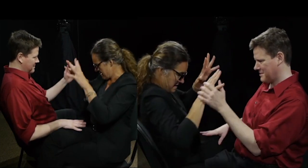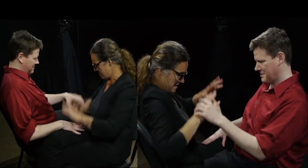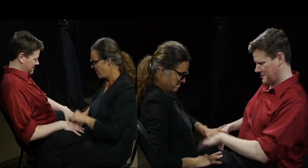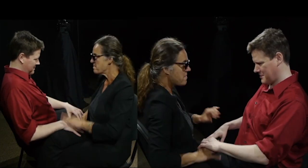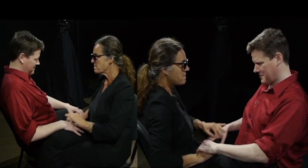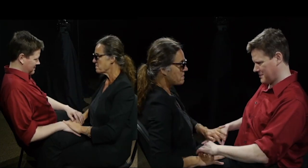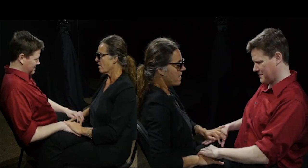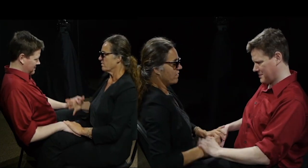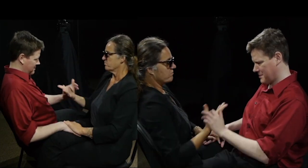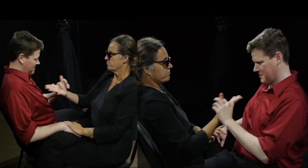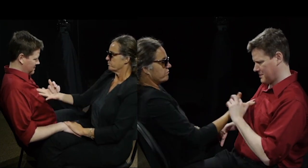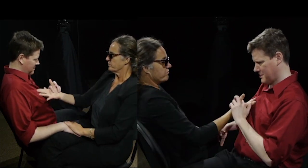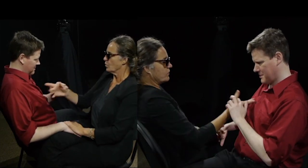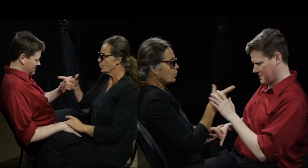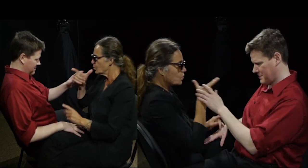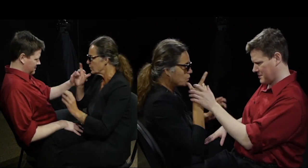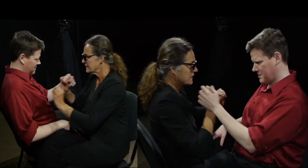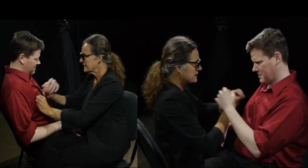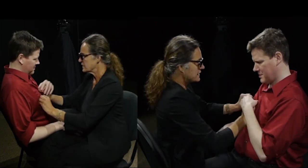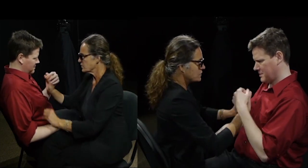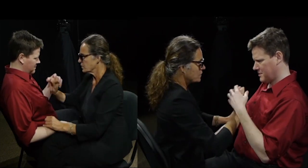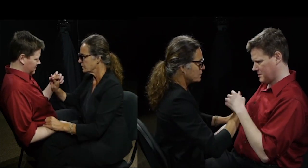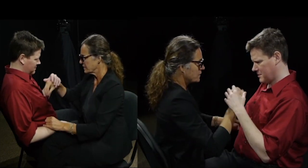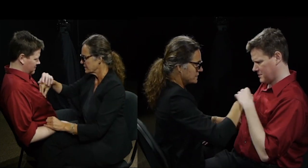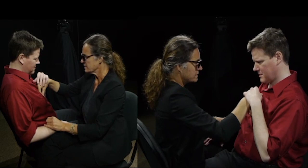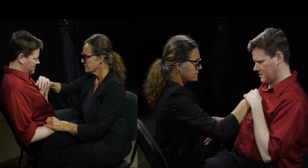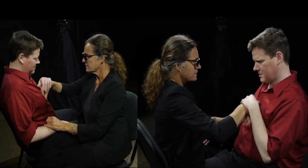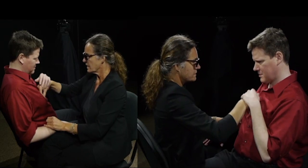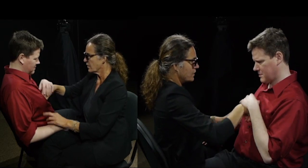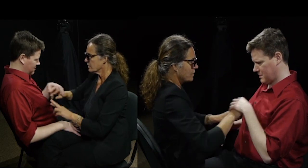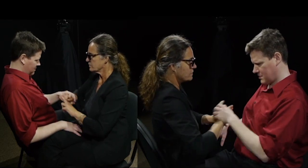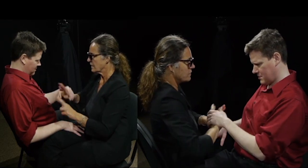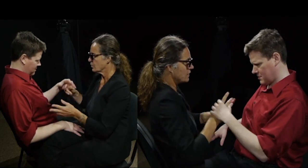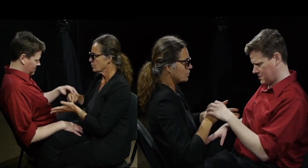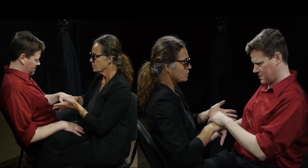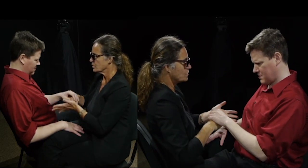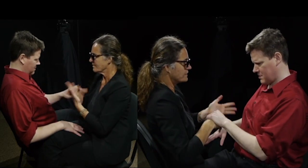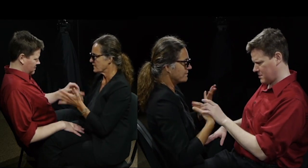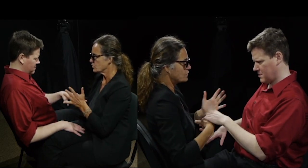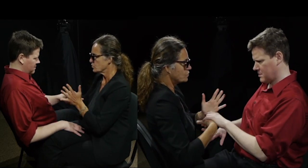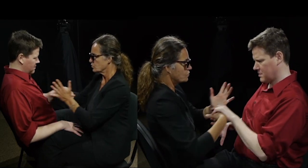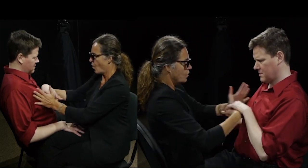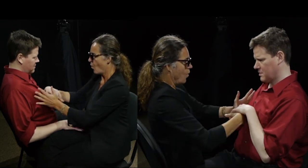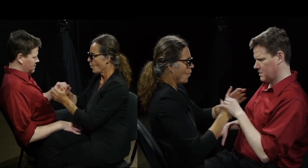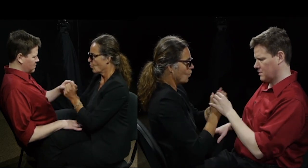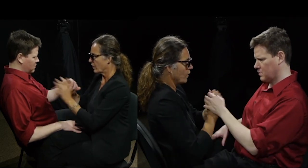The language elicited is spontaneous, there is no language instruction. What this reveals is that the patterns and conventions